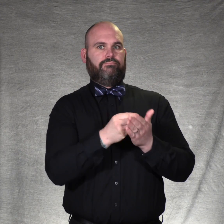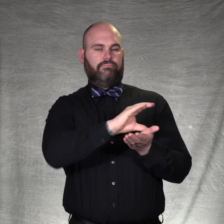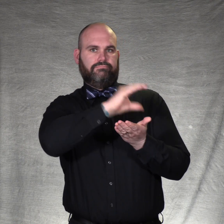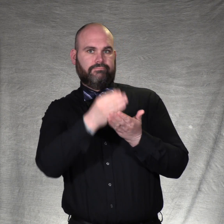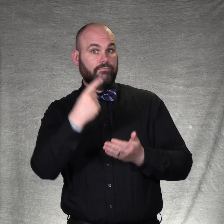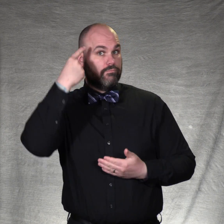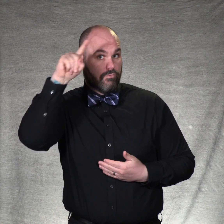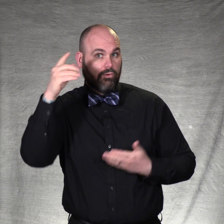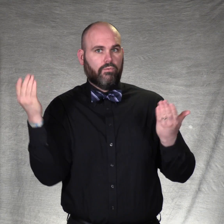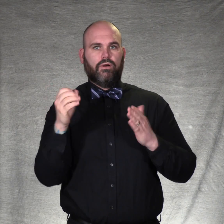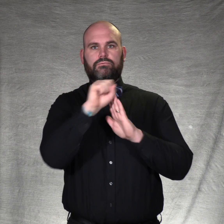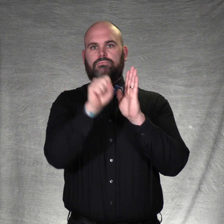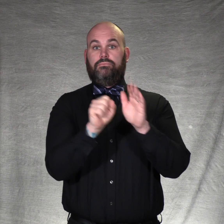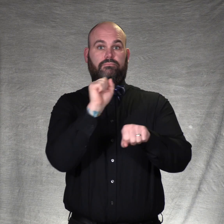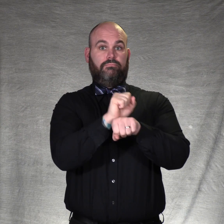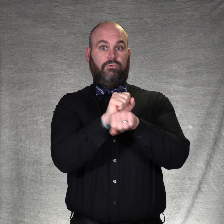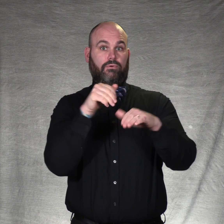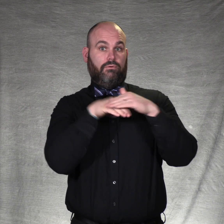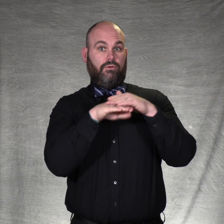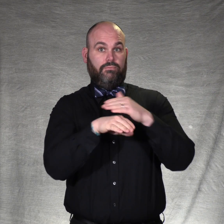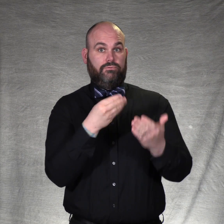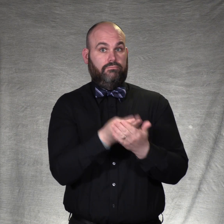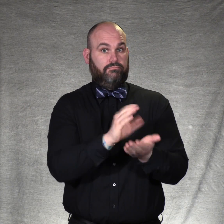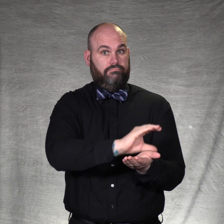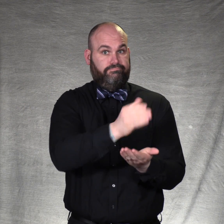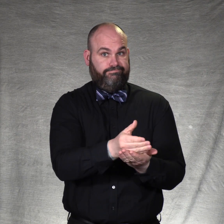the funding for the Central Accommodation Fund for state employees